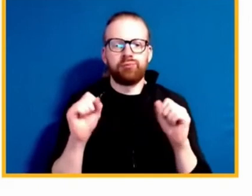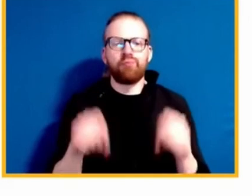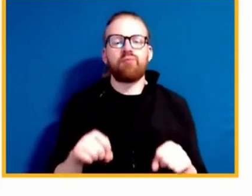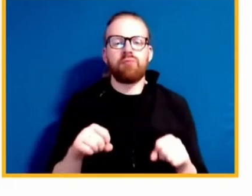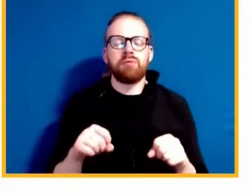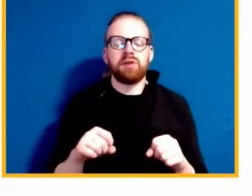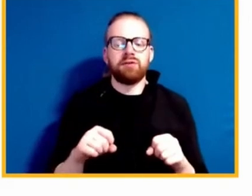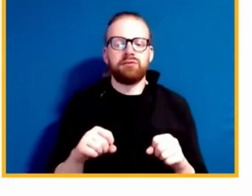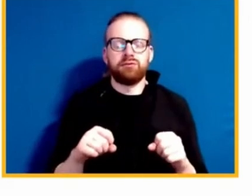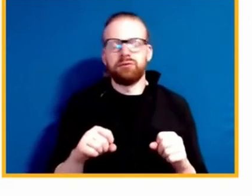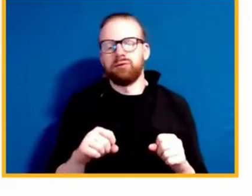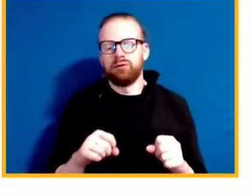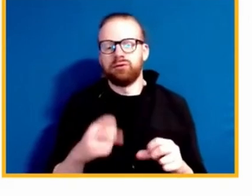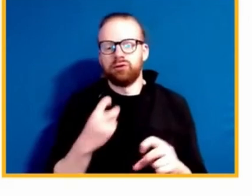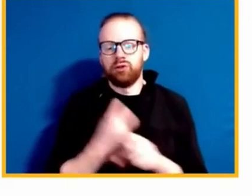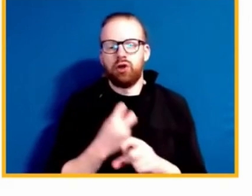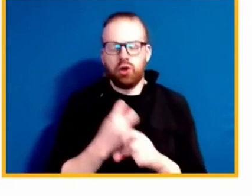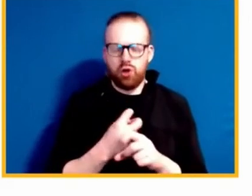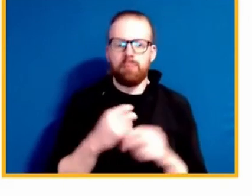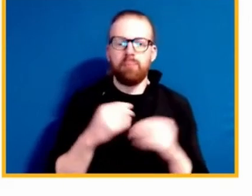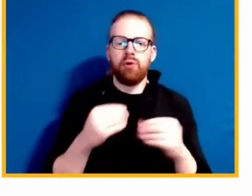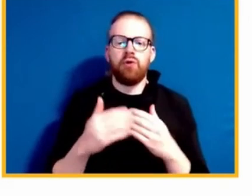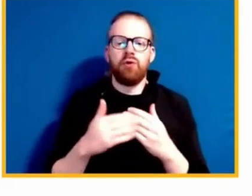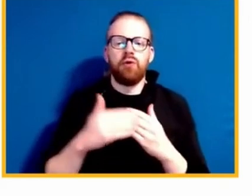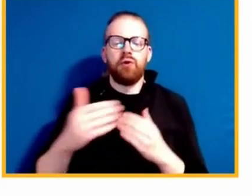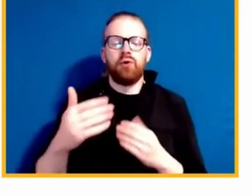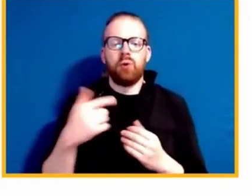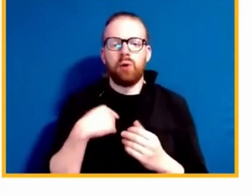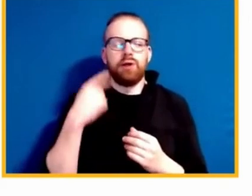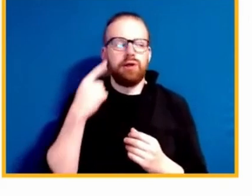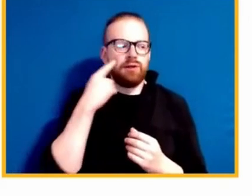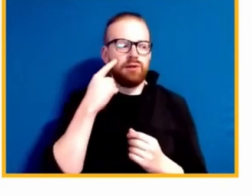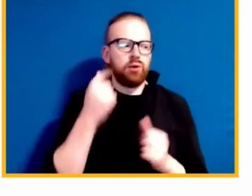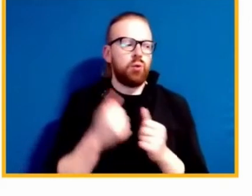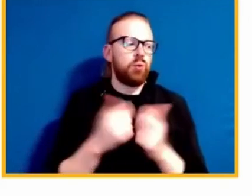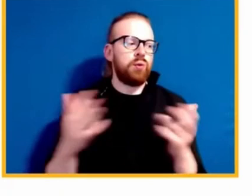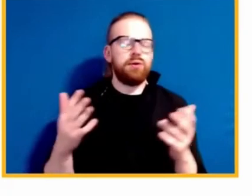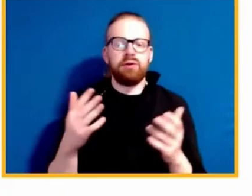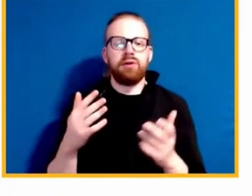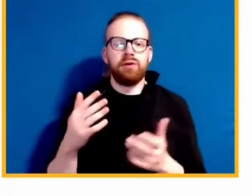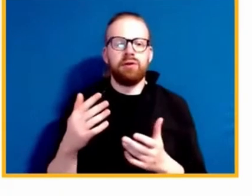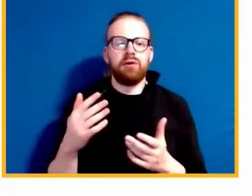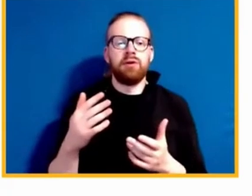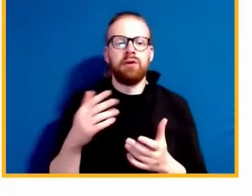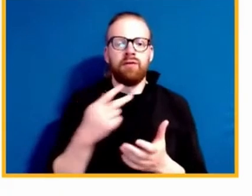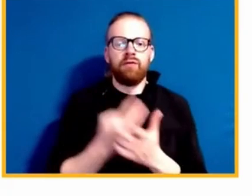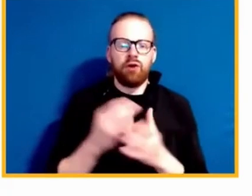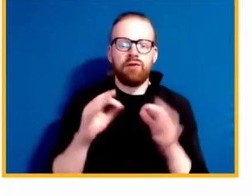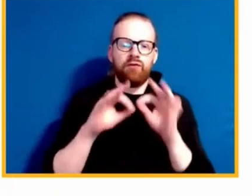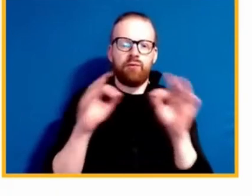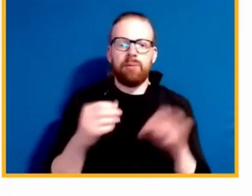forward is definitely, kind of hard to move forward without like losing yourself in the frame so I understand that much.